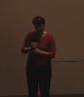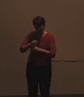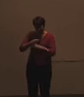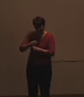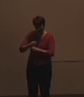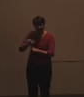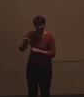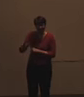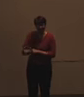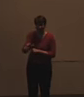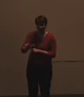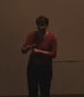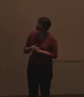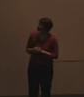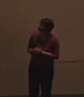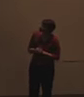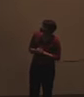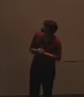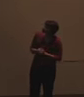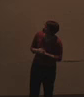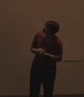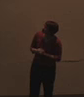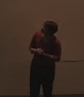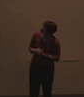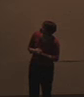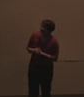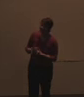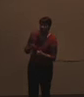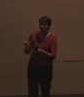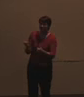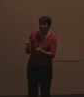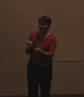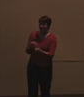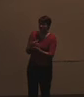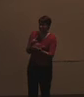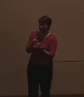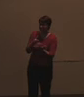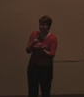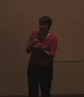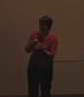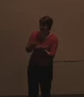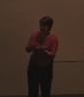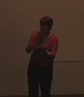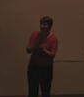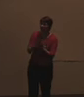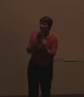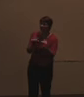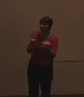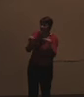And then this is the very, very first sketch. The bookshelves is growing.